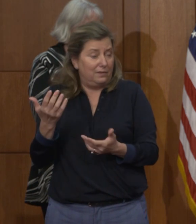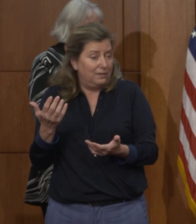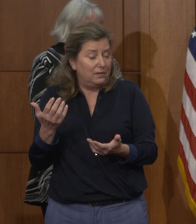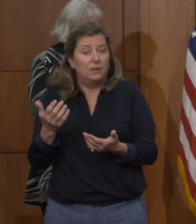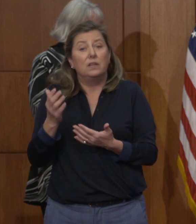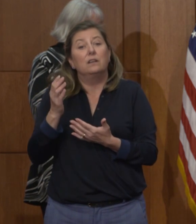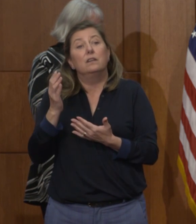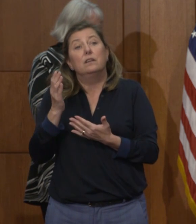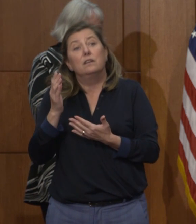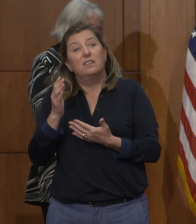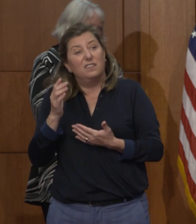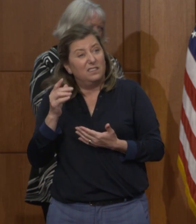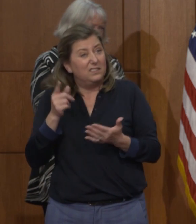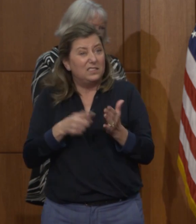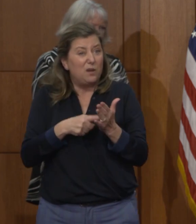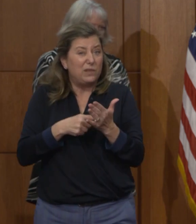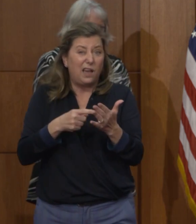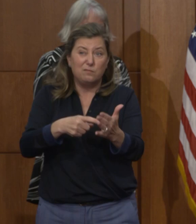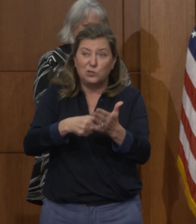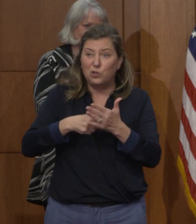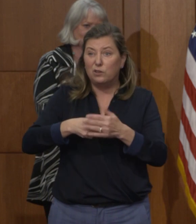was difficult, that's become a lot, uh, easier, a lot more efficient. Now,